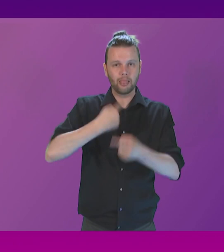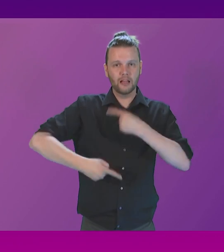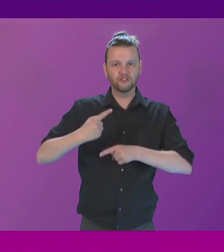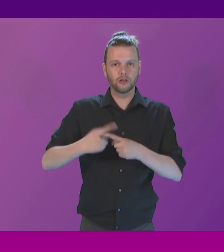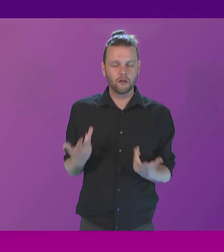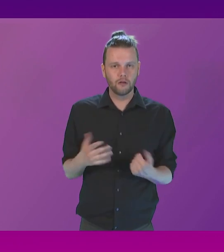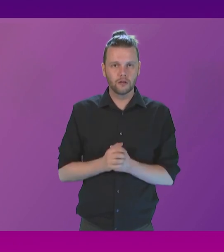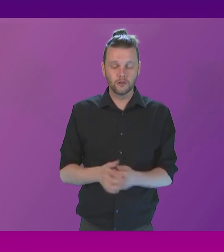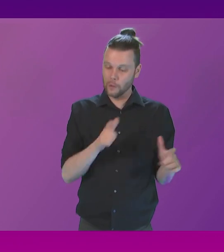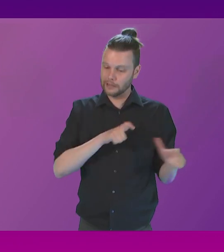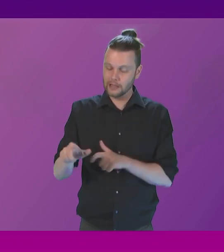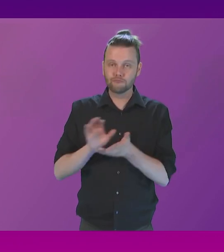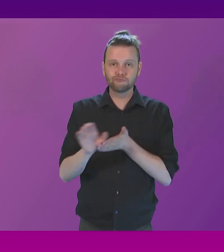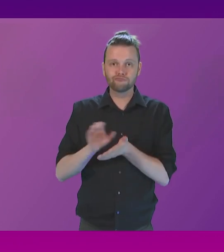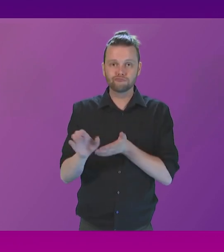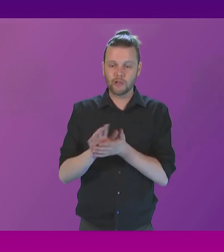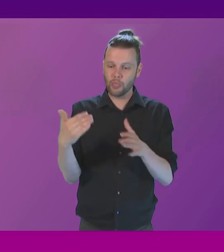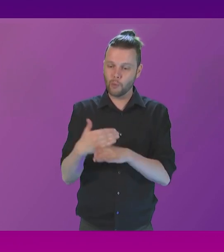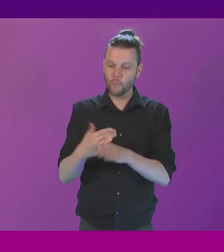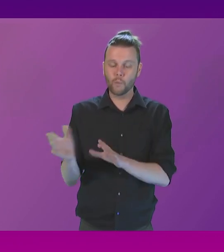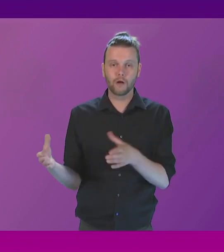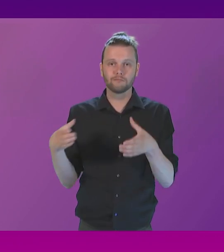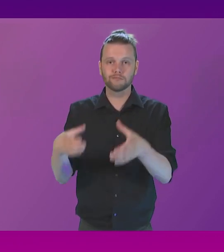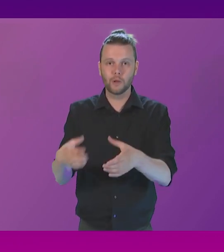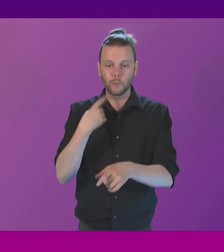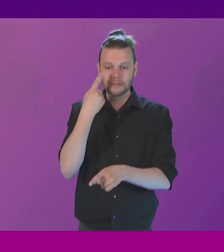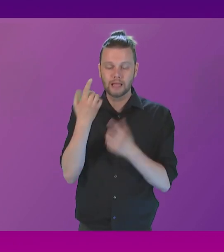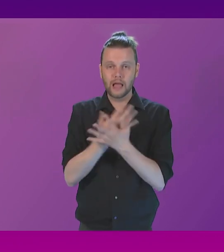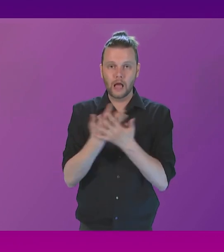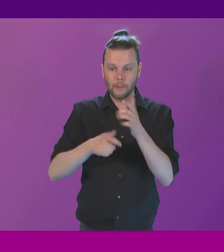We will continue to invest in our workforce and aim to see as many patients as we can,